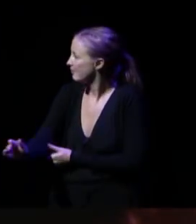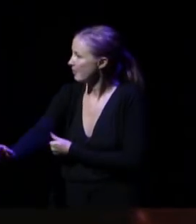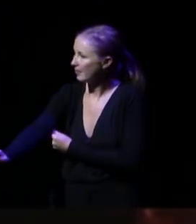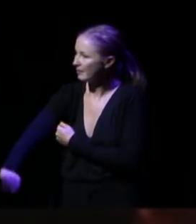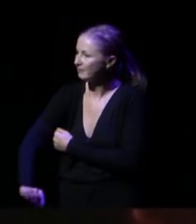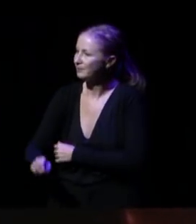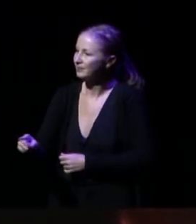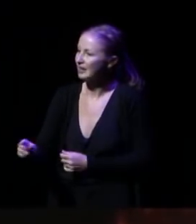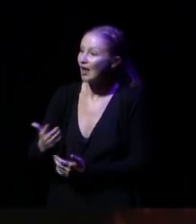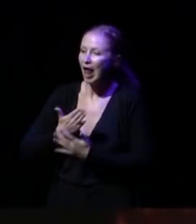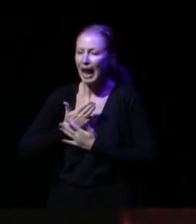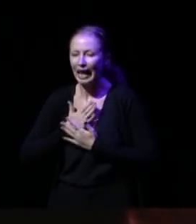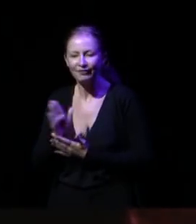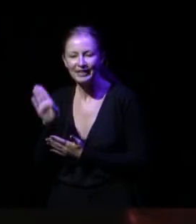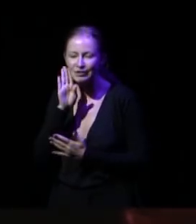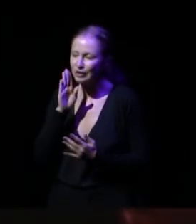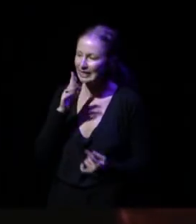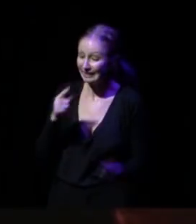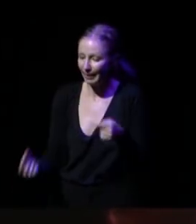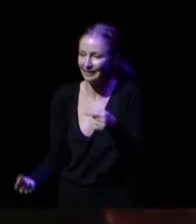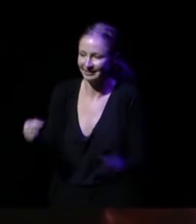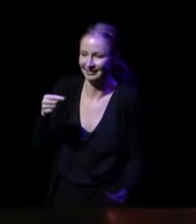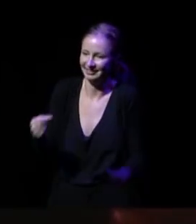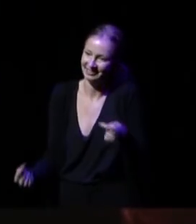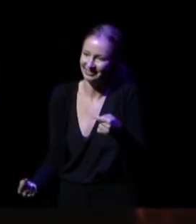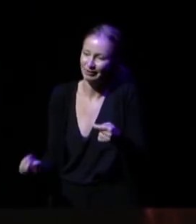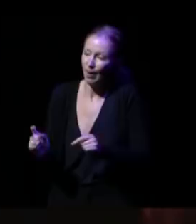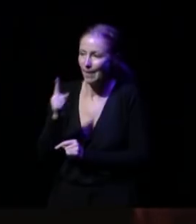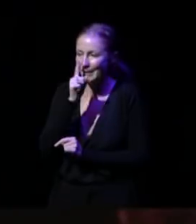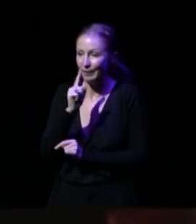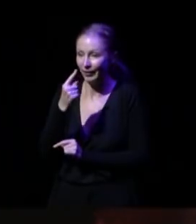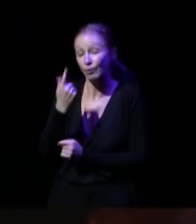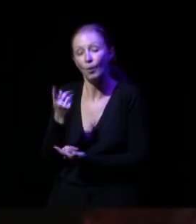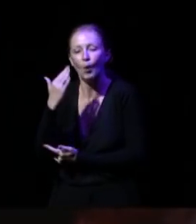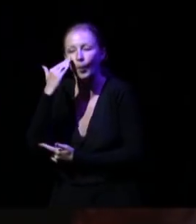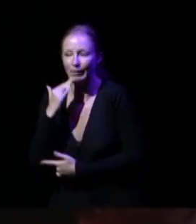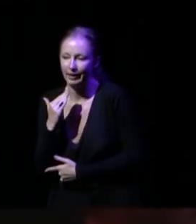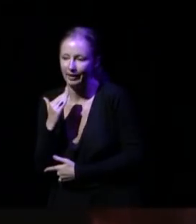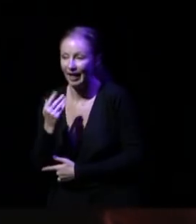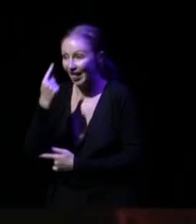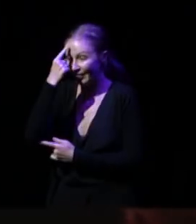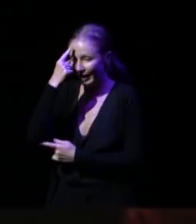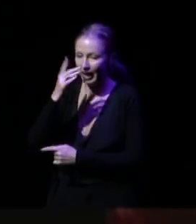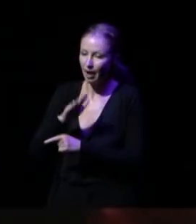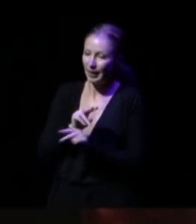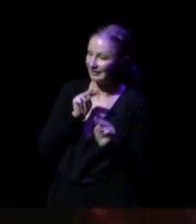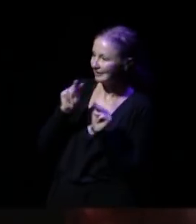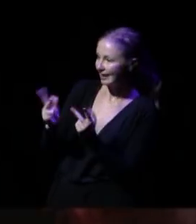I love hearing debate about what people think about, like, what women think about seeing other women's bodies naked